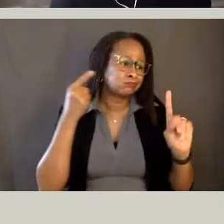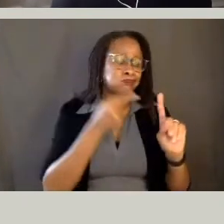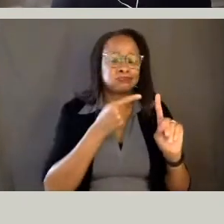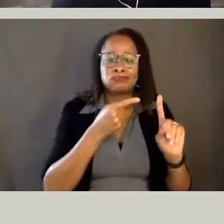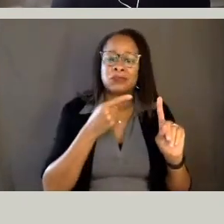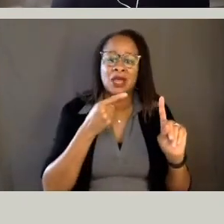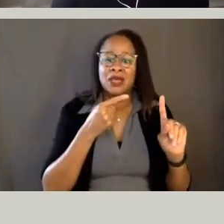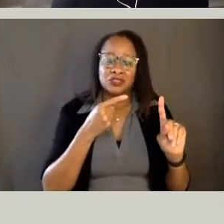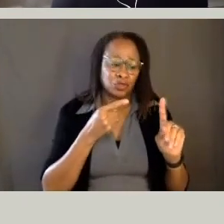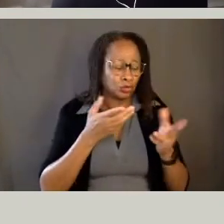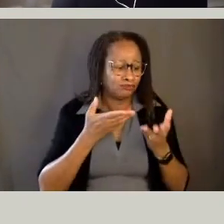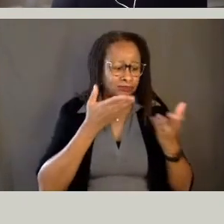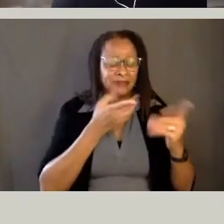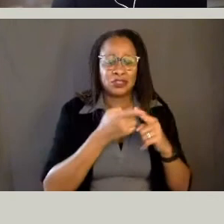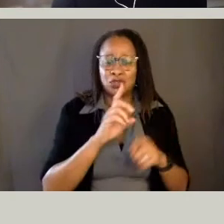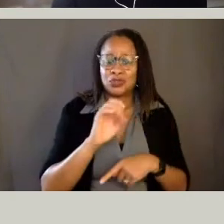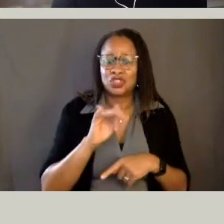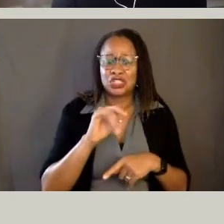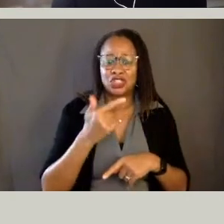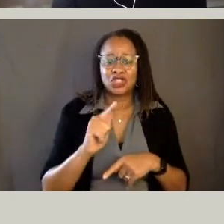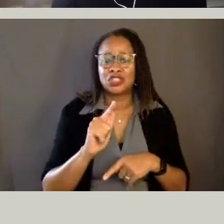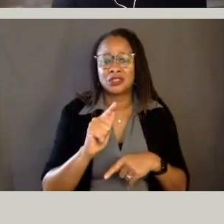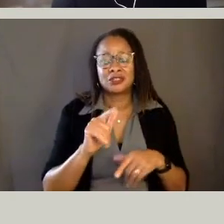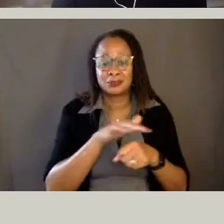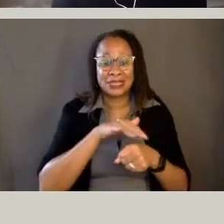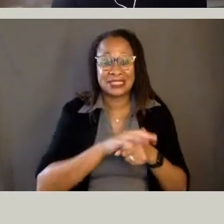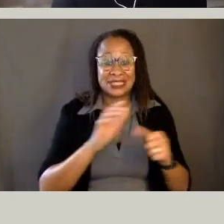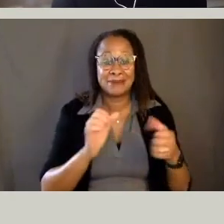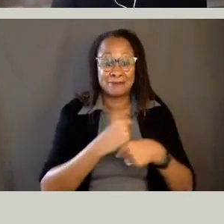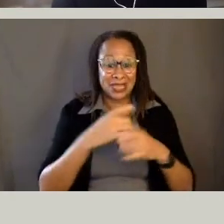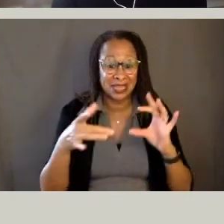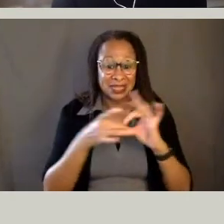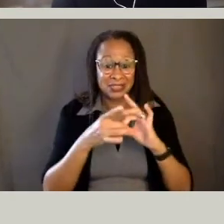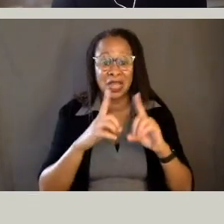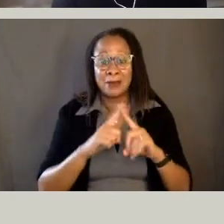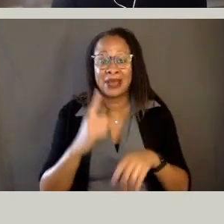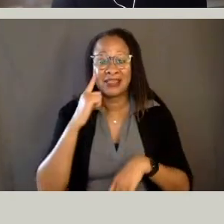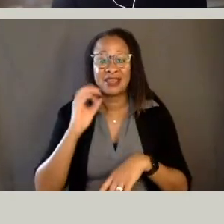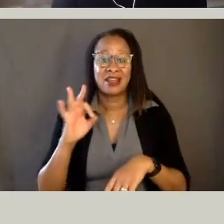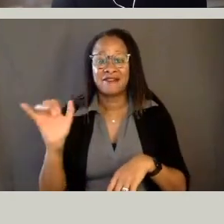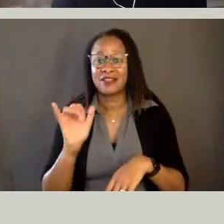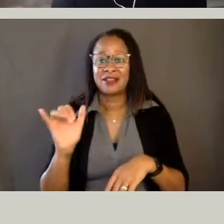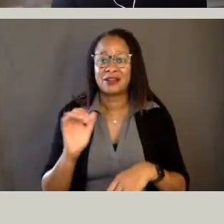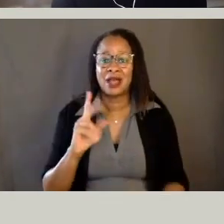and making those connections. But I think of like, Kamal Sinclair's work